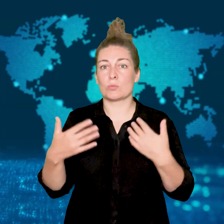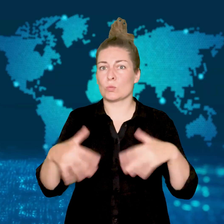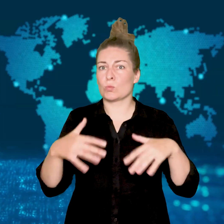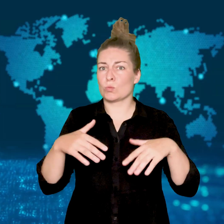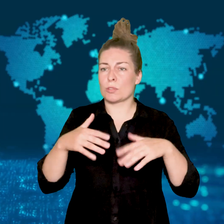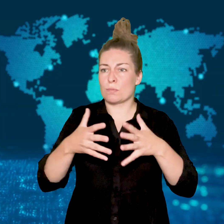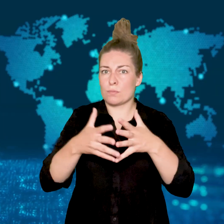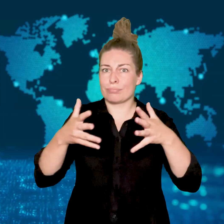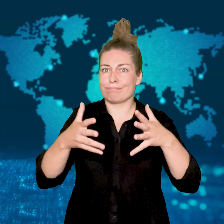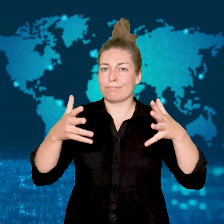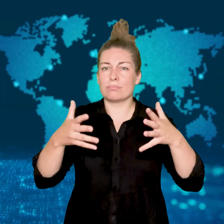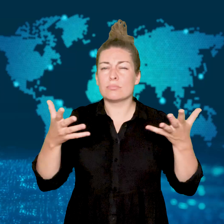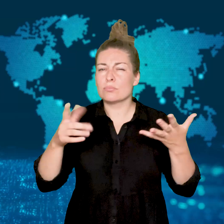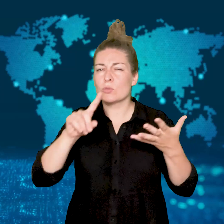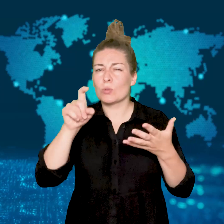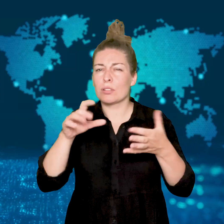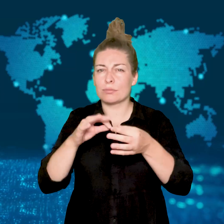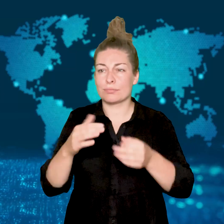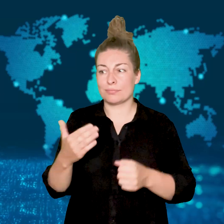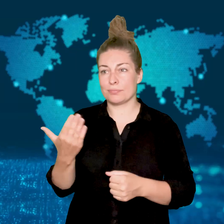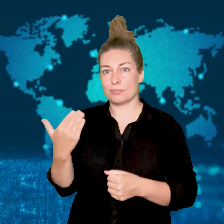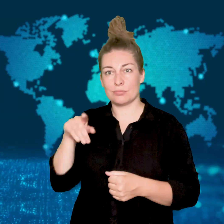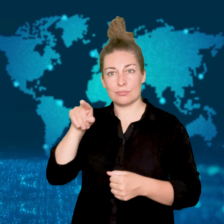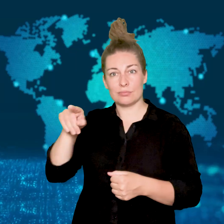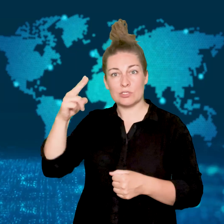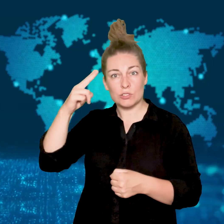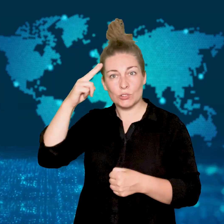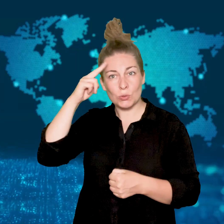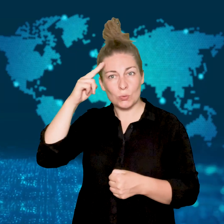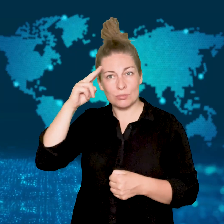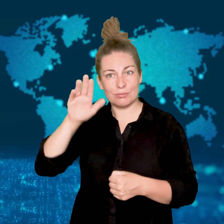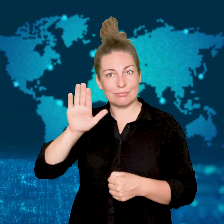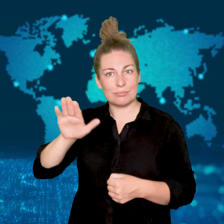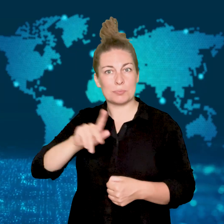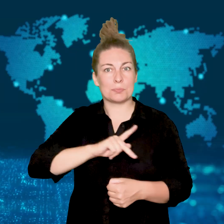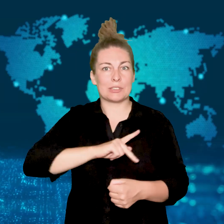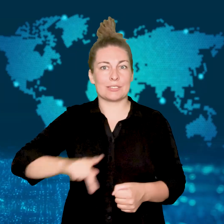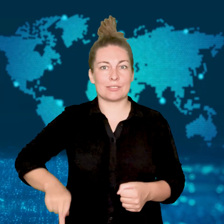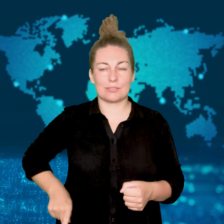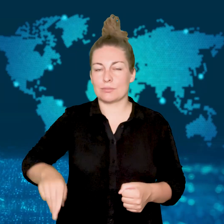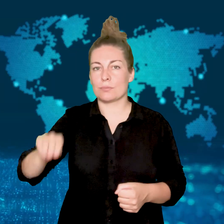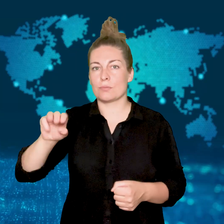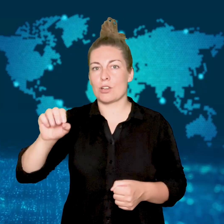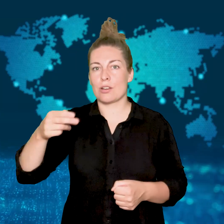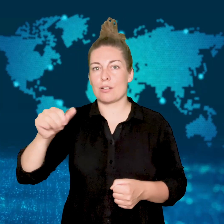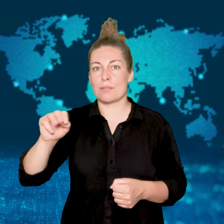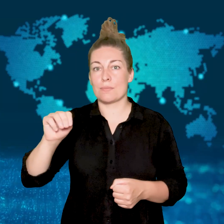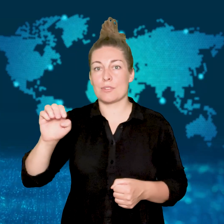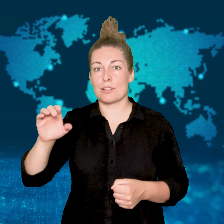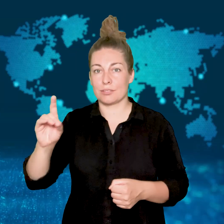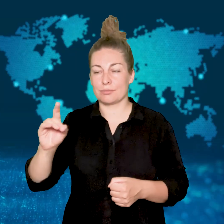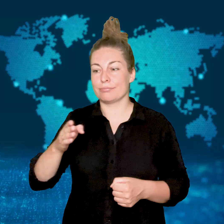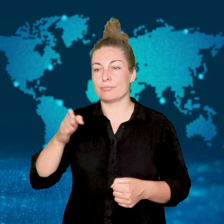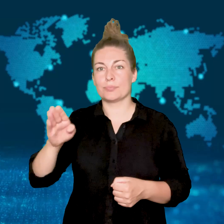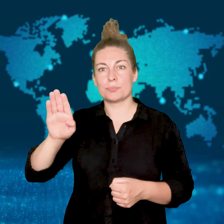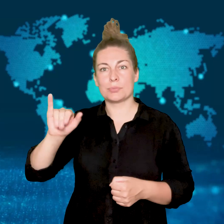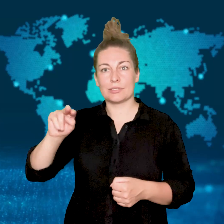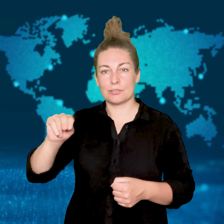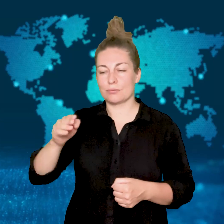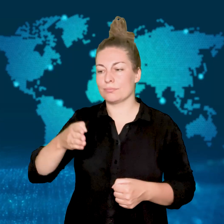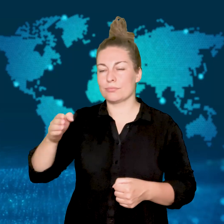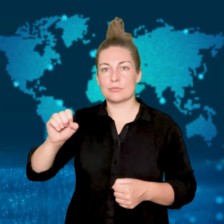Criticism has increased since Saudi Crown Prince Mohammed bin